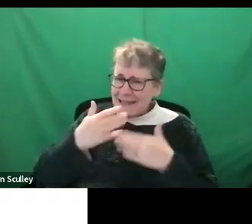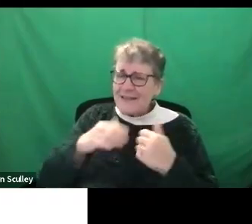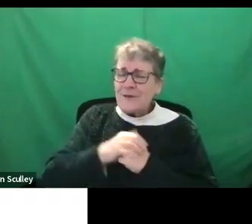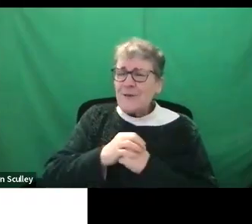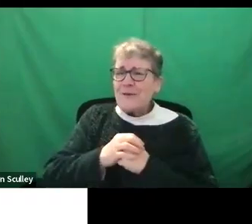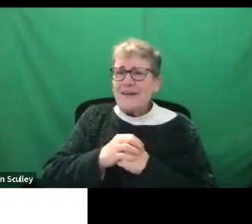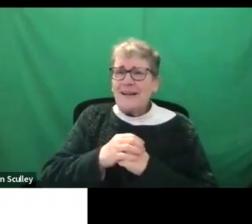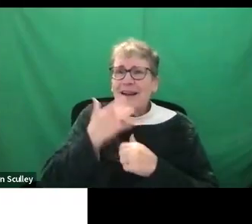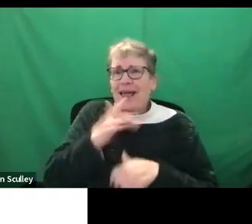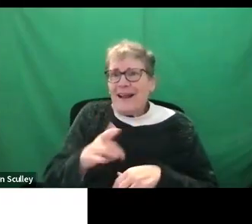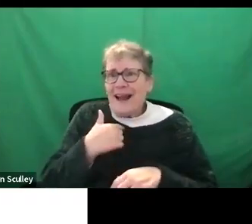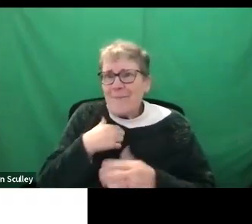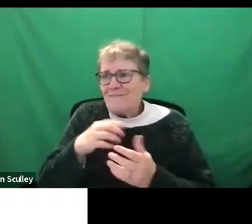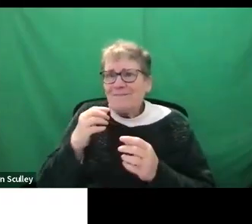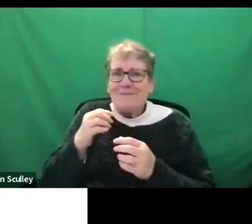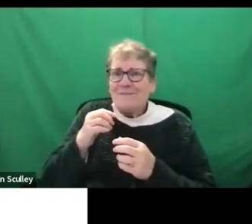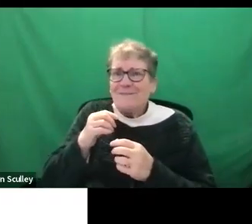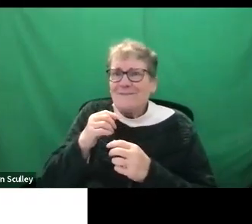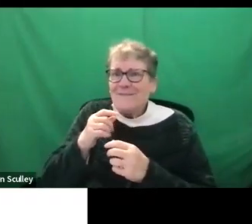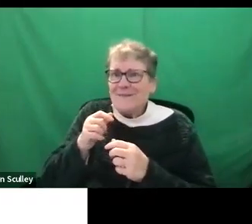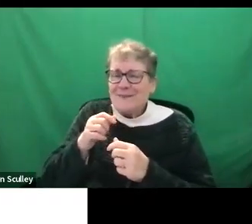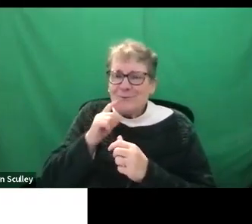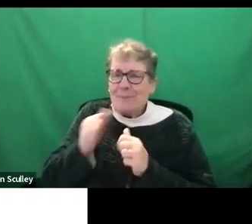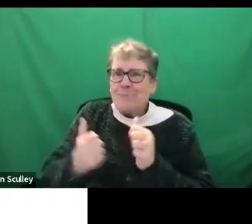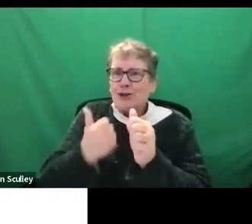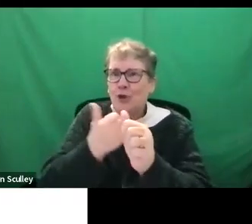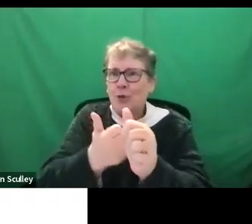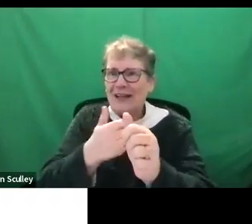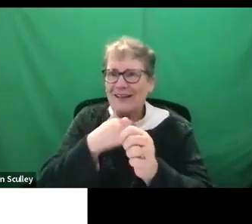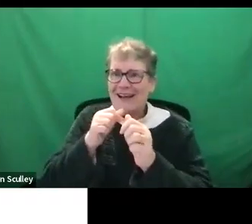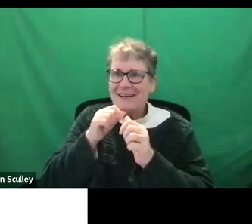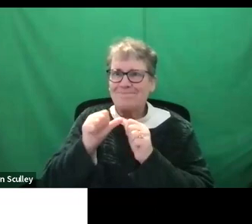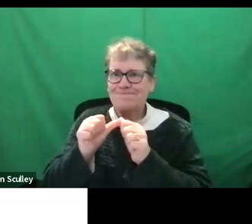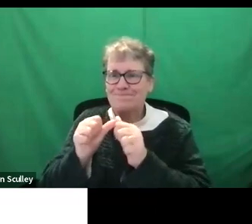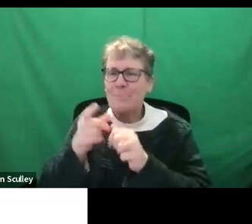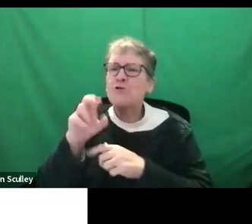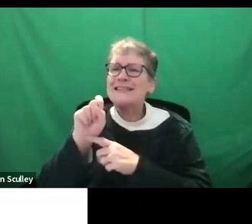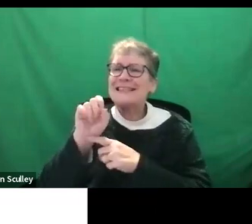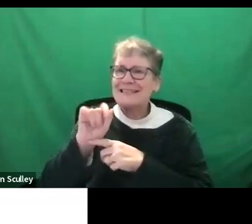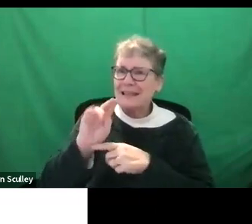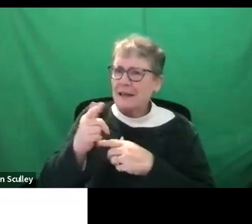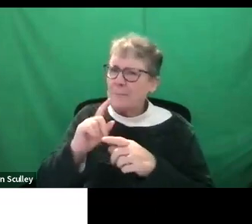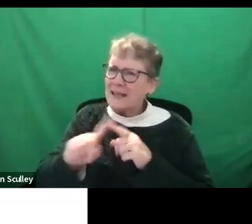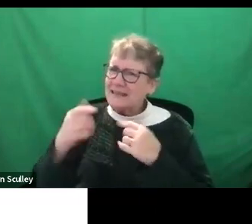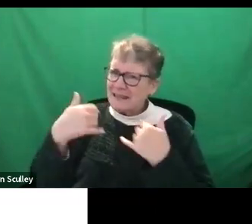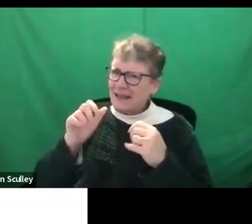I had experienced language deprivation, myself, and I still was able to succeed,